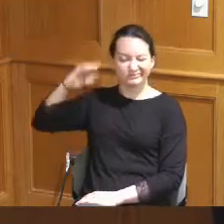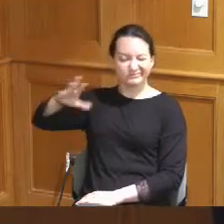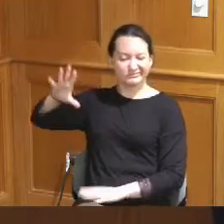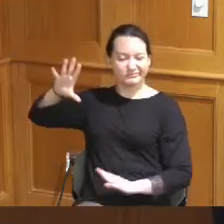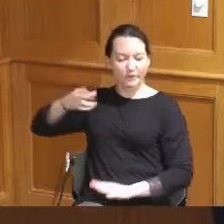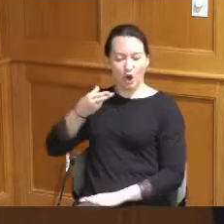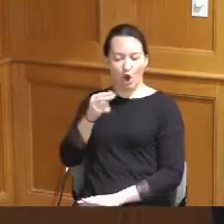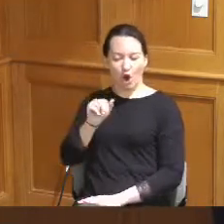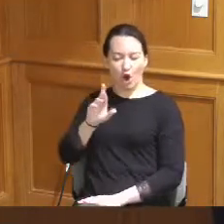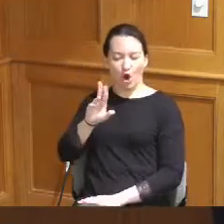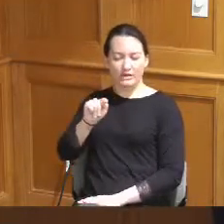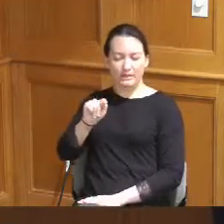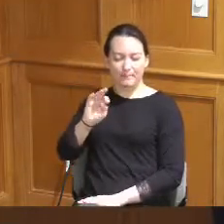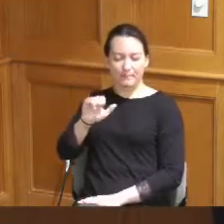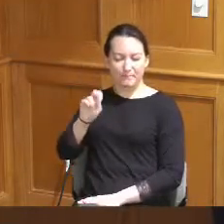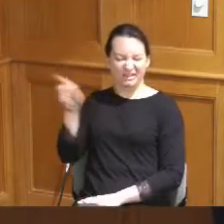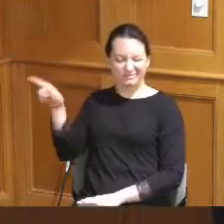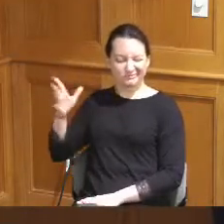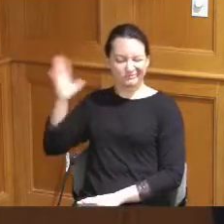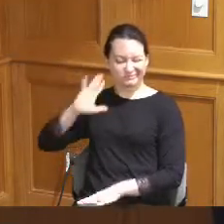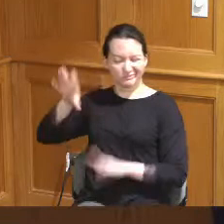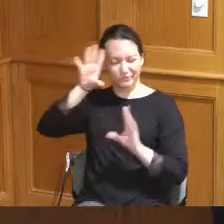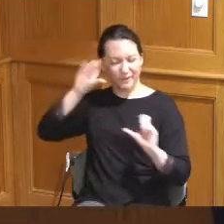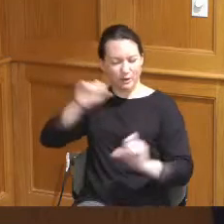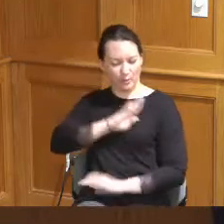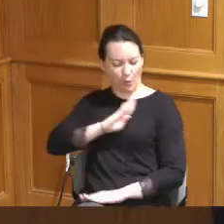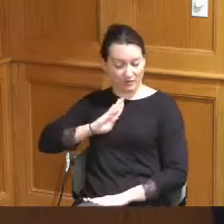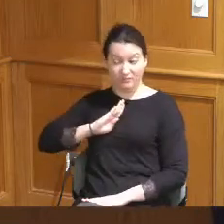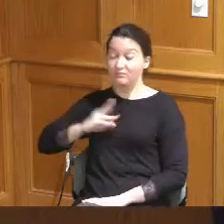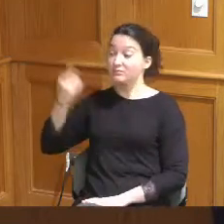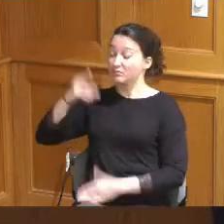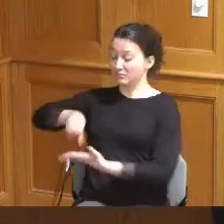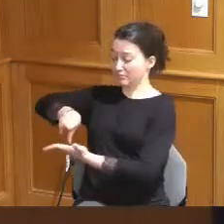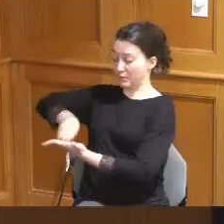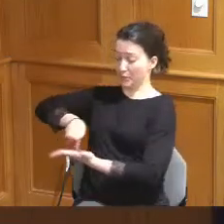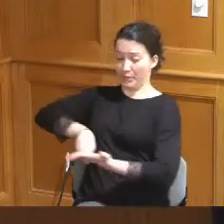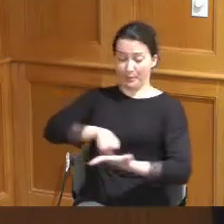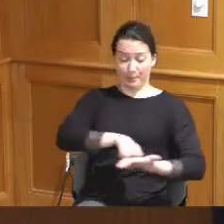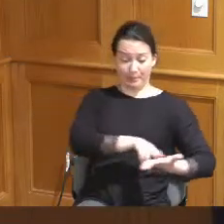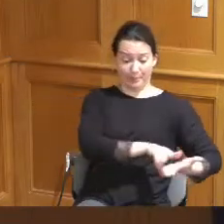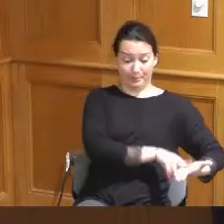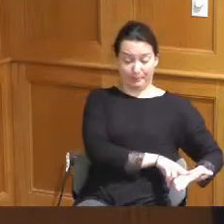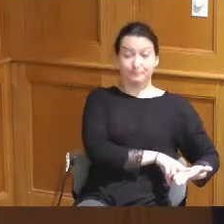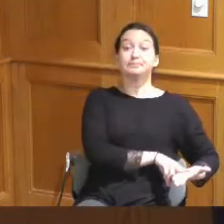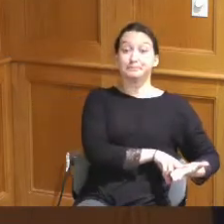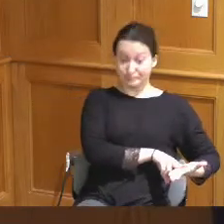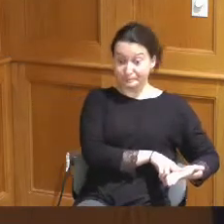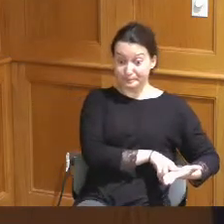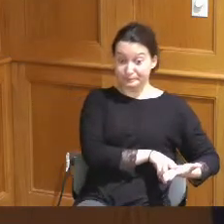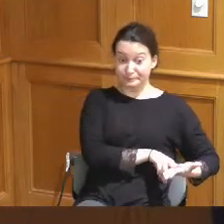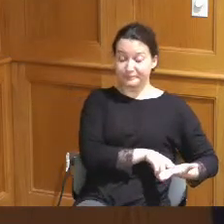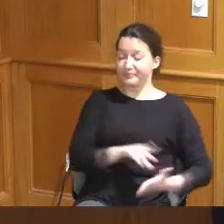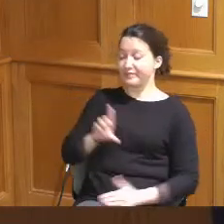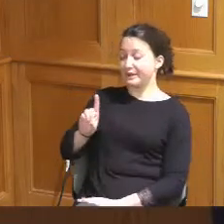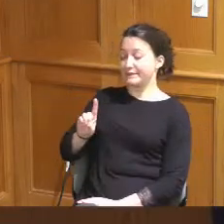Board that's how far back it's going and it was signed and saying that and Dan Lincoln was the CEO